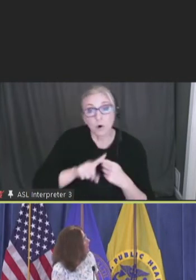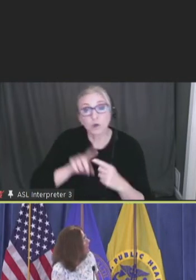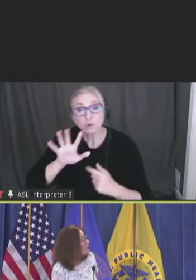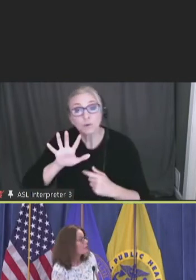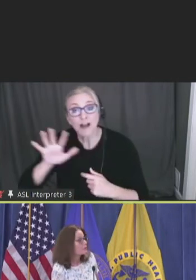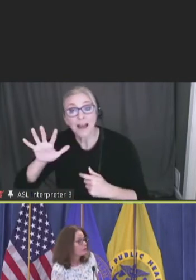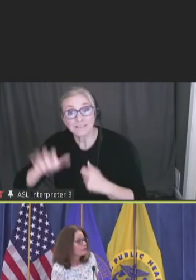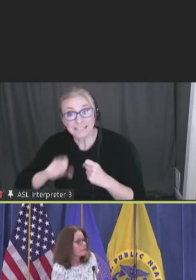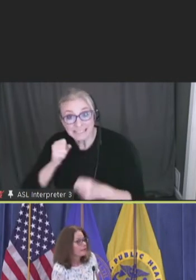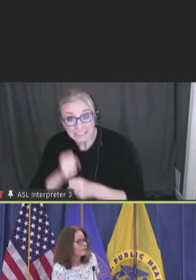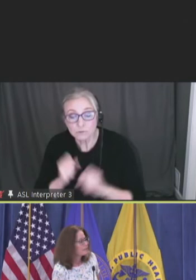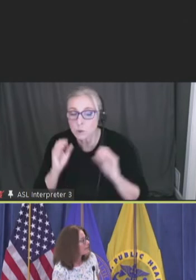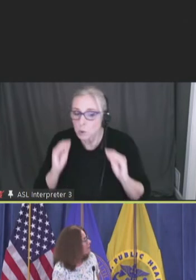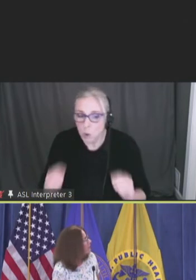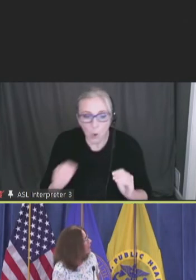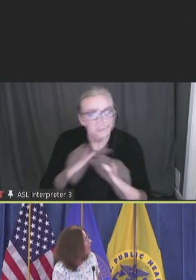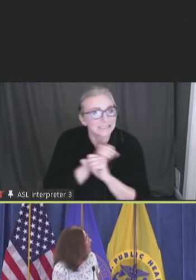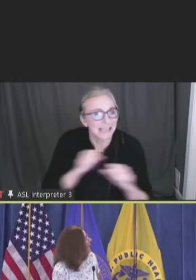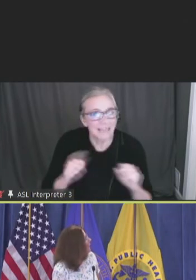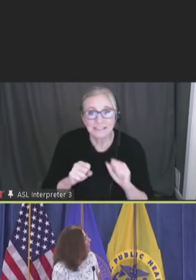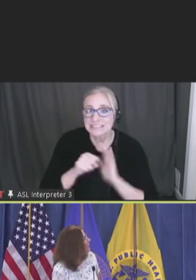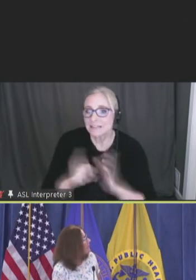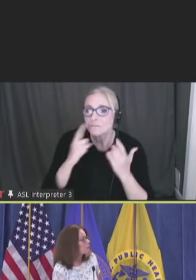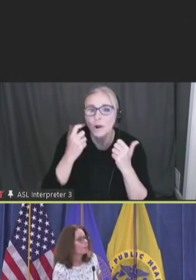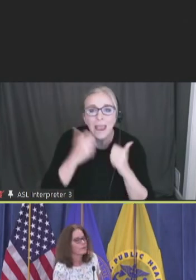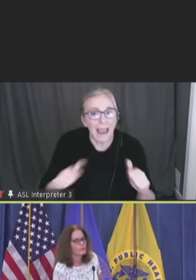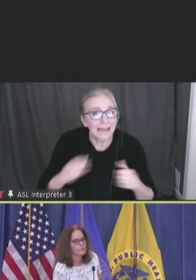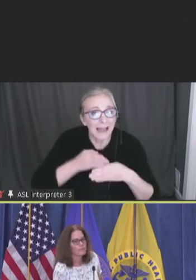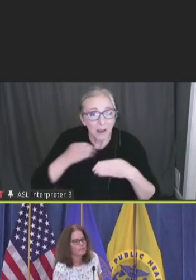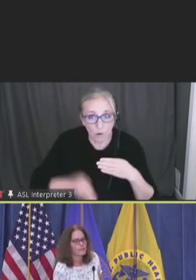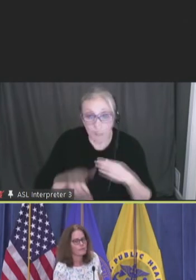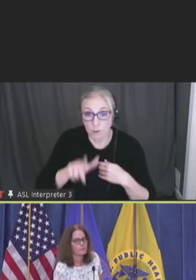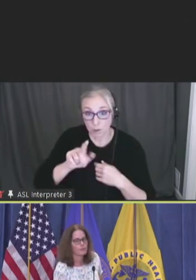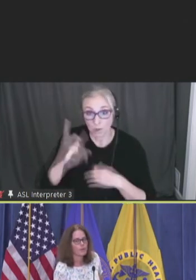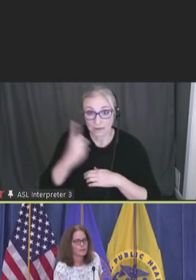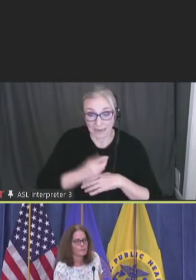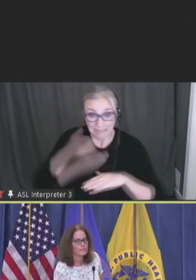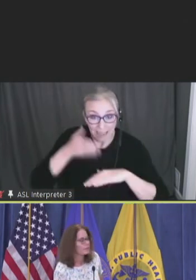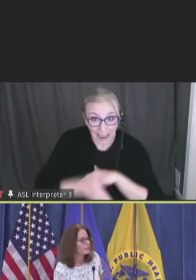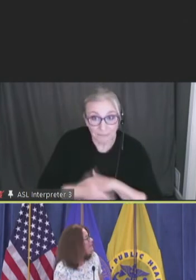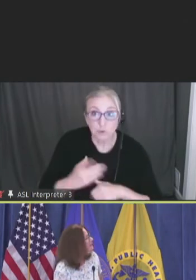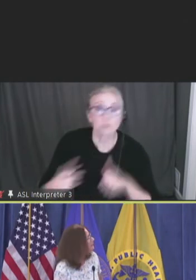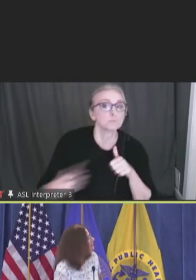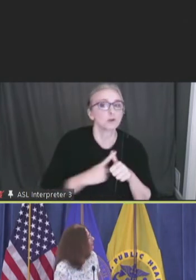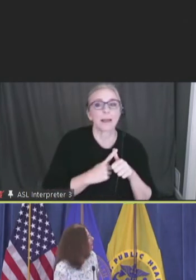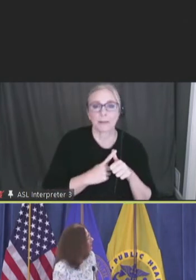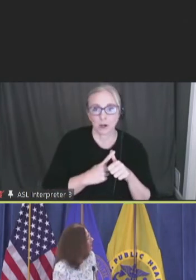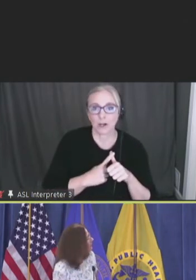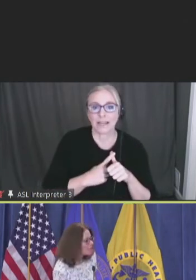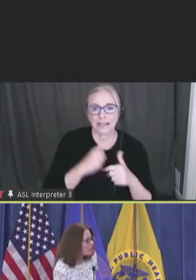there was no safety signal for any outcome in the 21 days after the primary series.